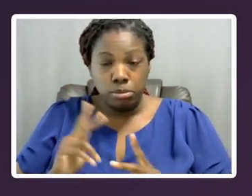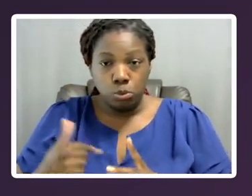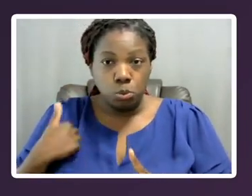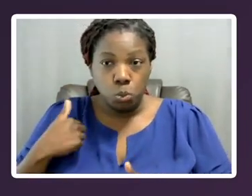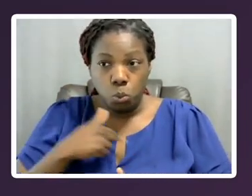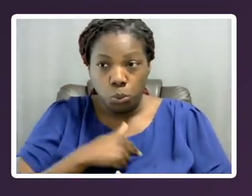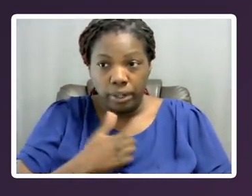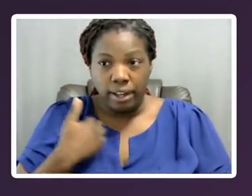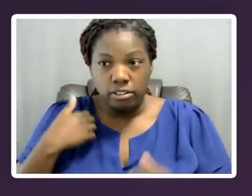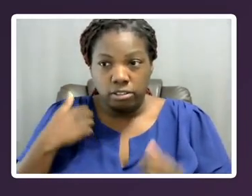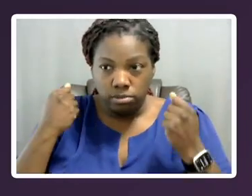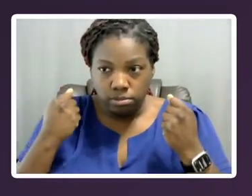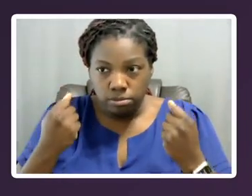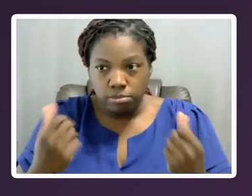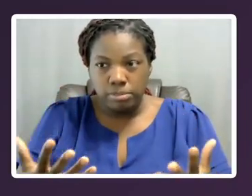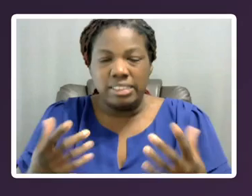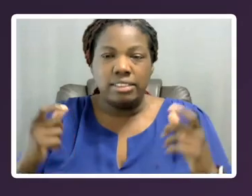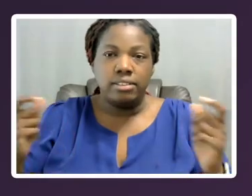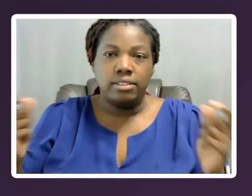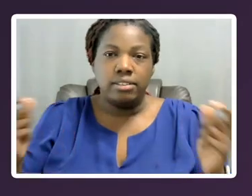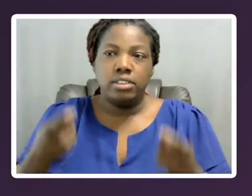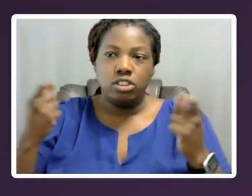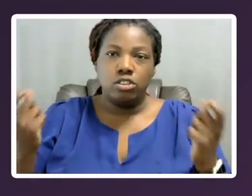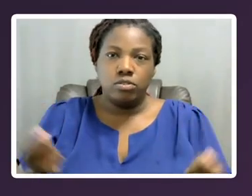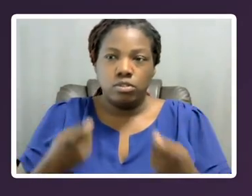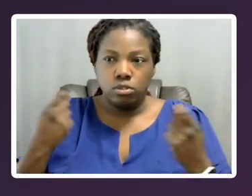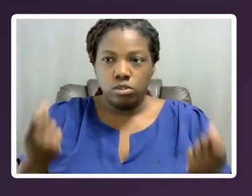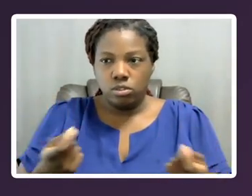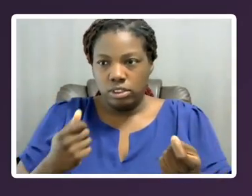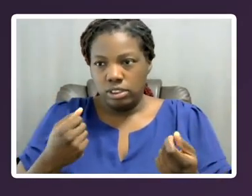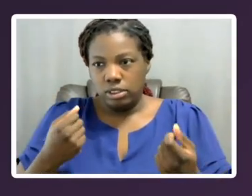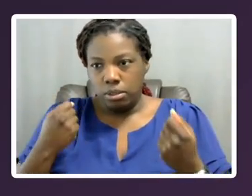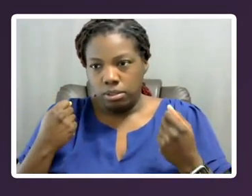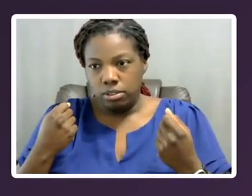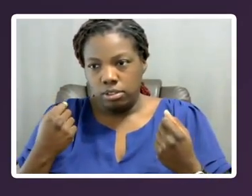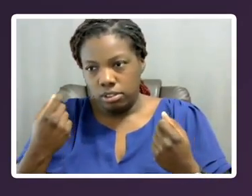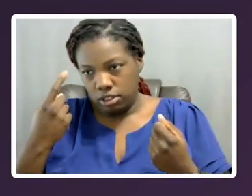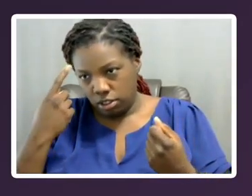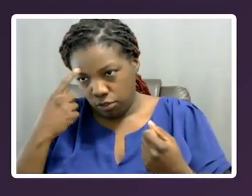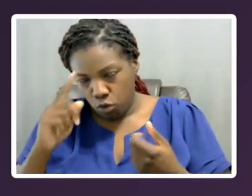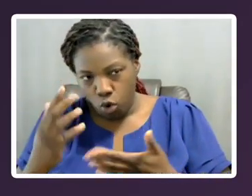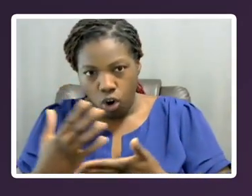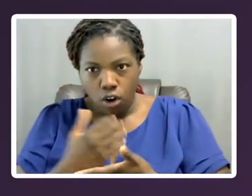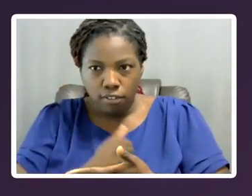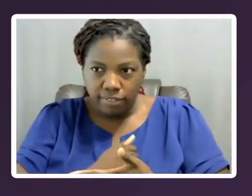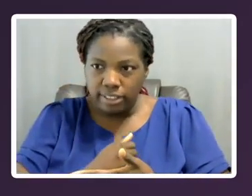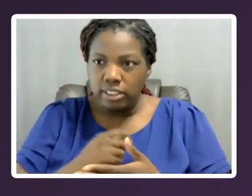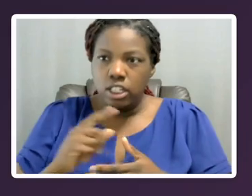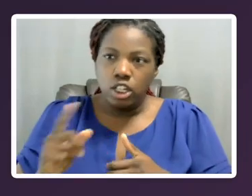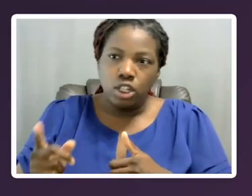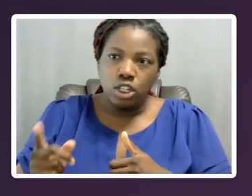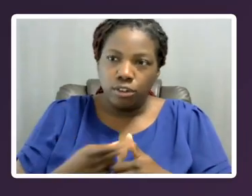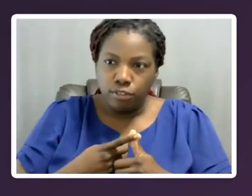harvest festivals, many celebrations of harvest, whether it be the first fruit of the season, which